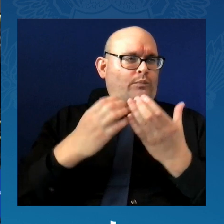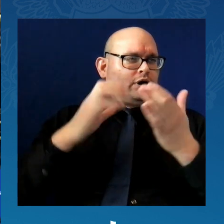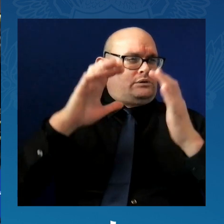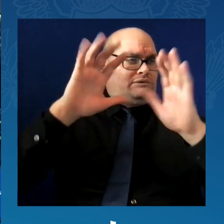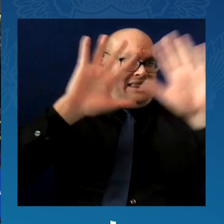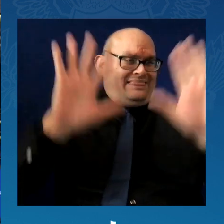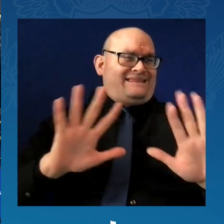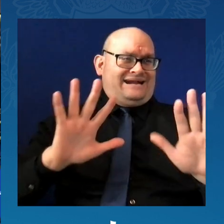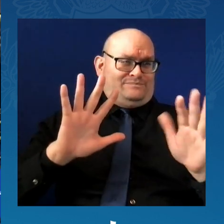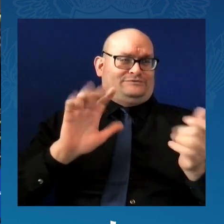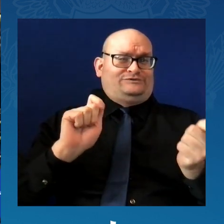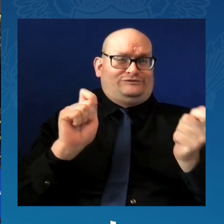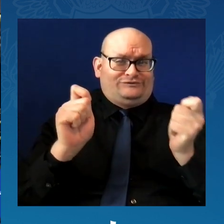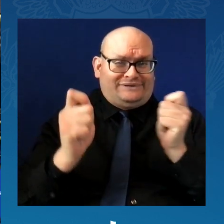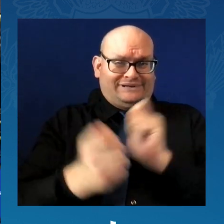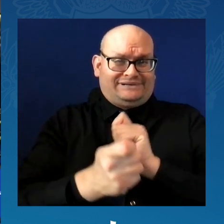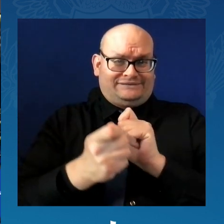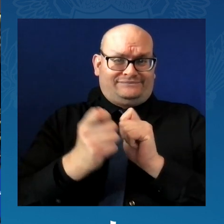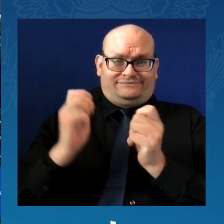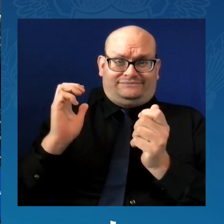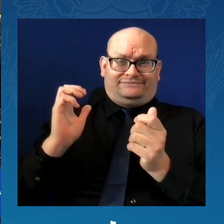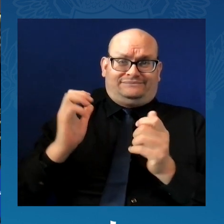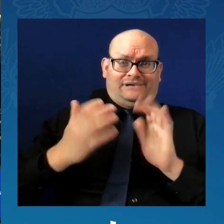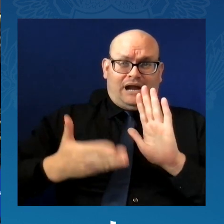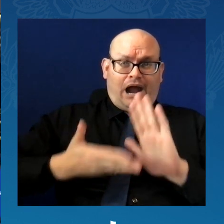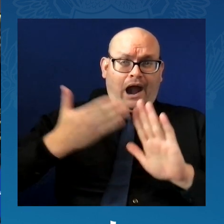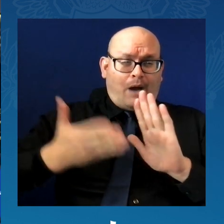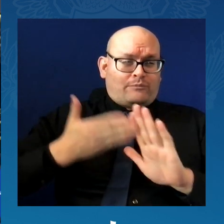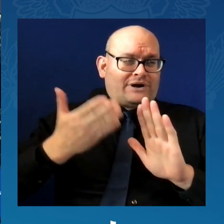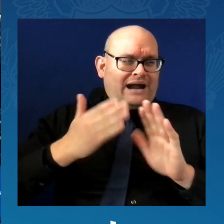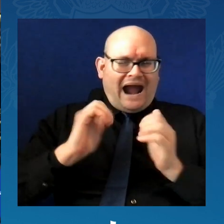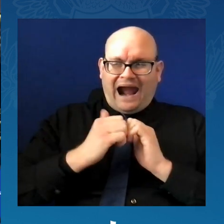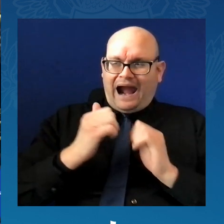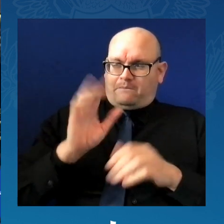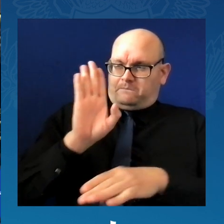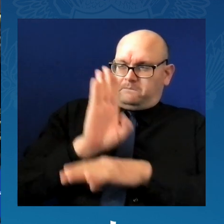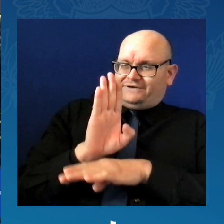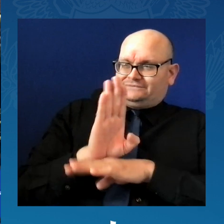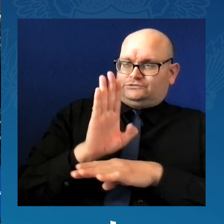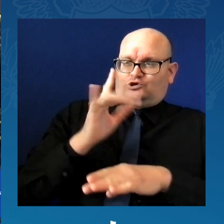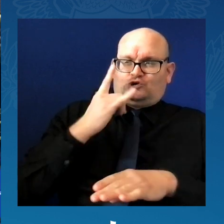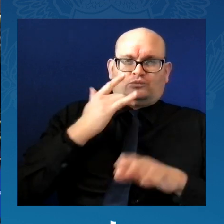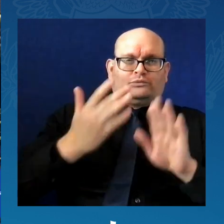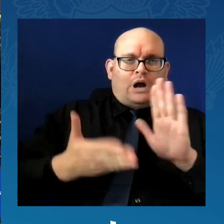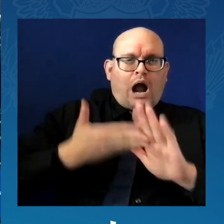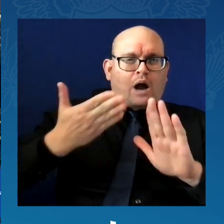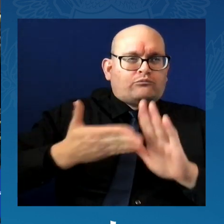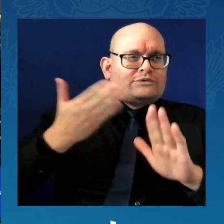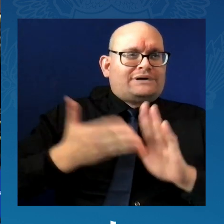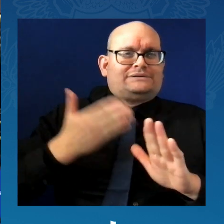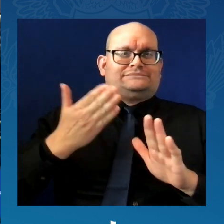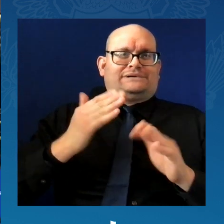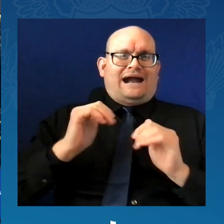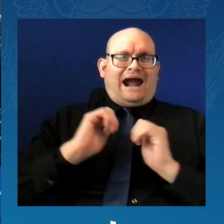operate their businesses and protect their citizens. Last week, during World Water Week in Stockholm,